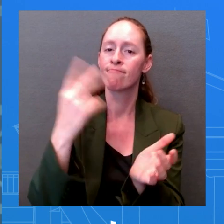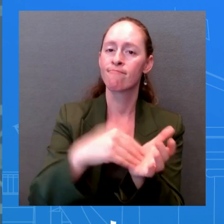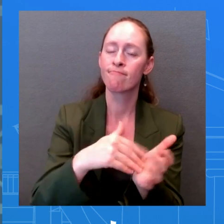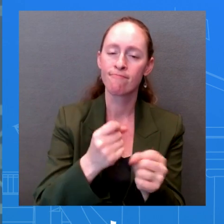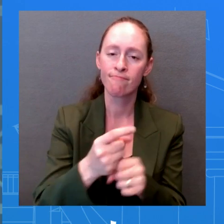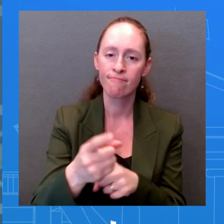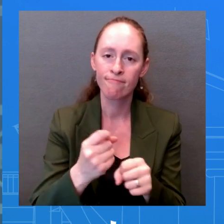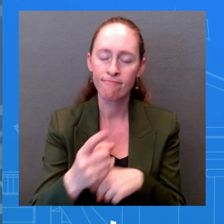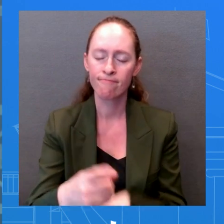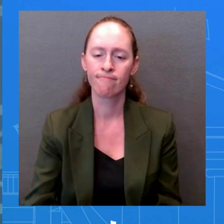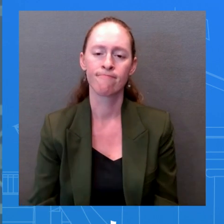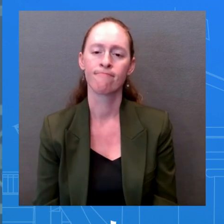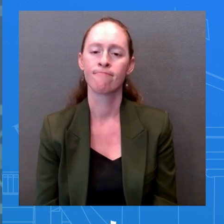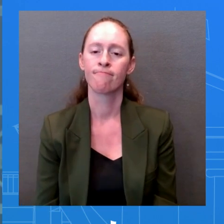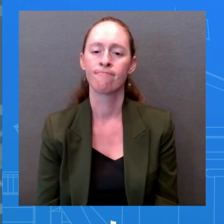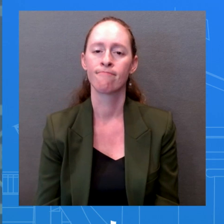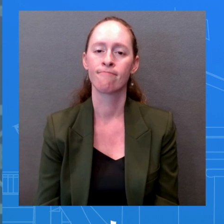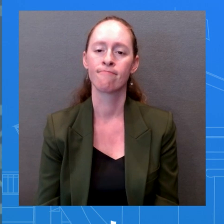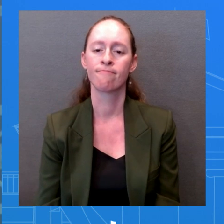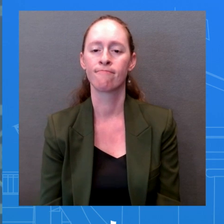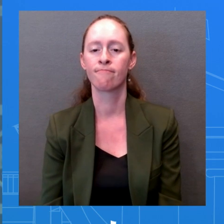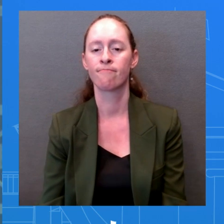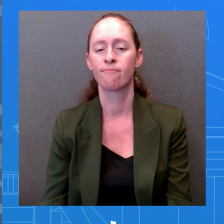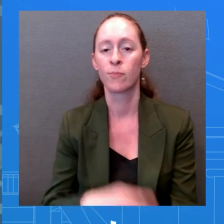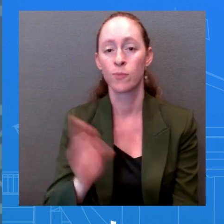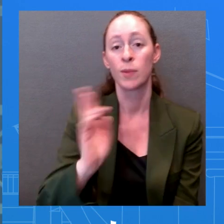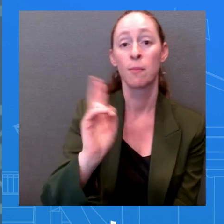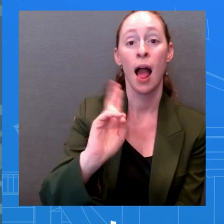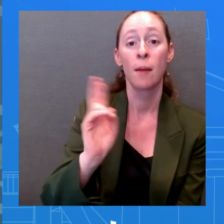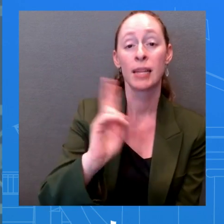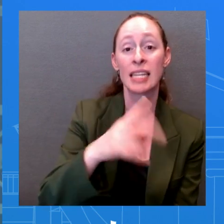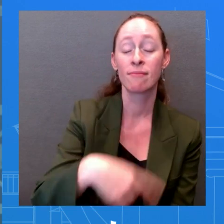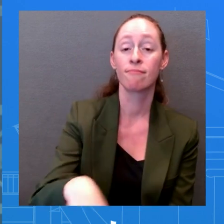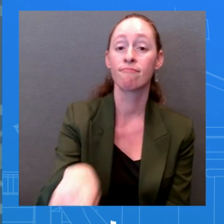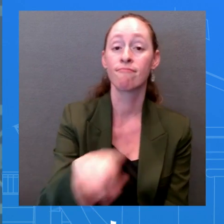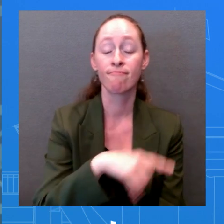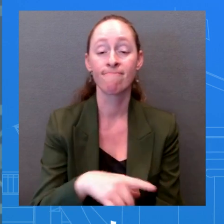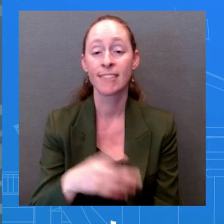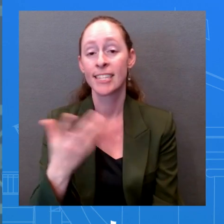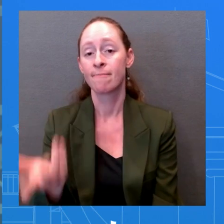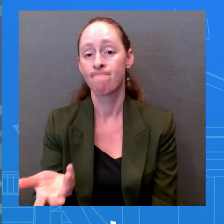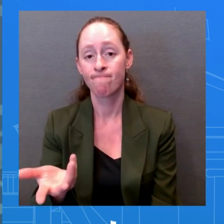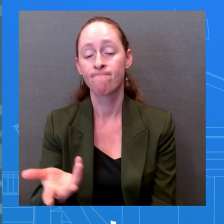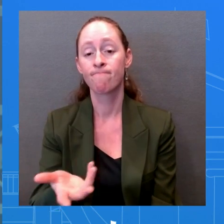as well who want to put Social Security and they want to put Medicare on the chopping blocks.